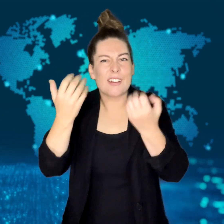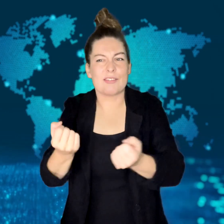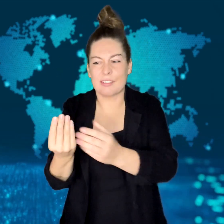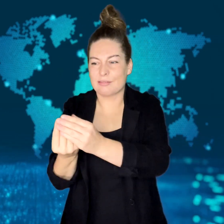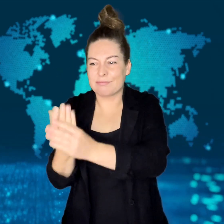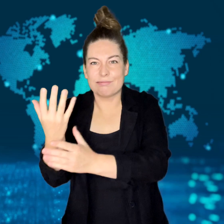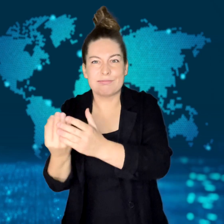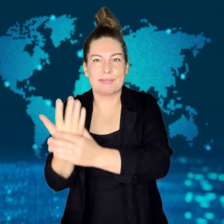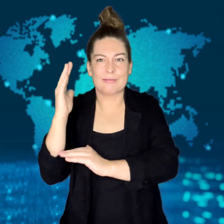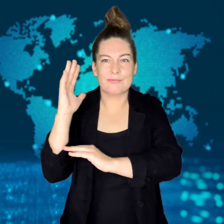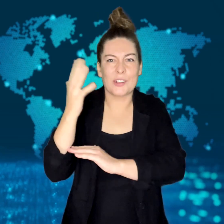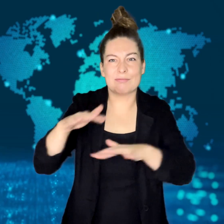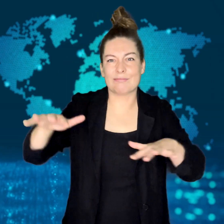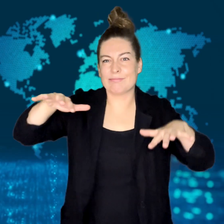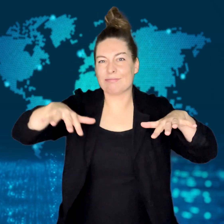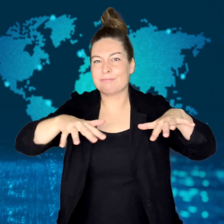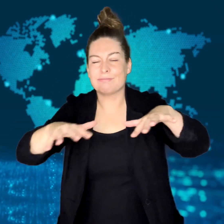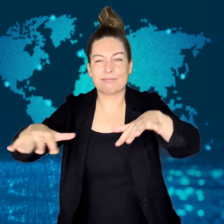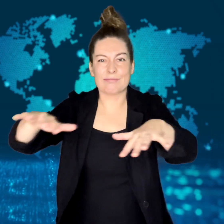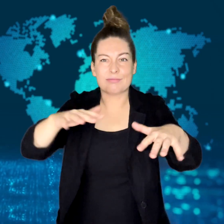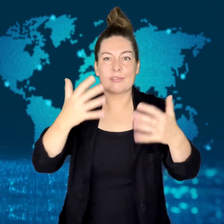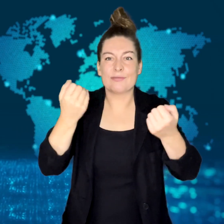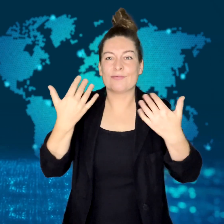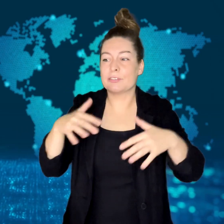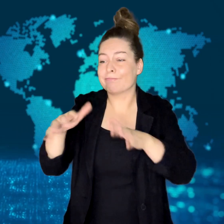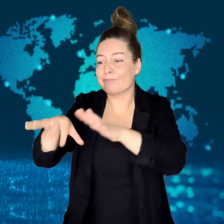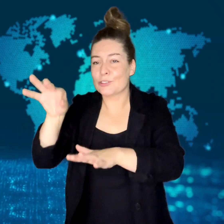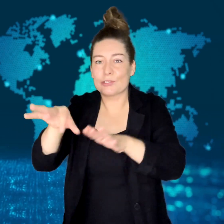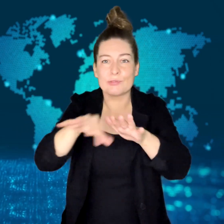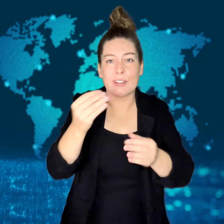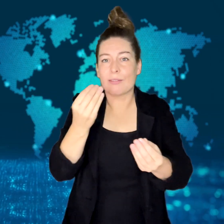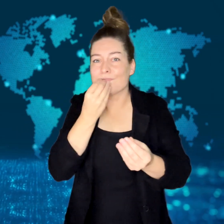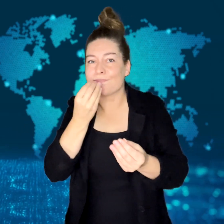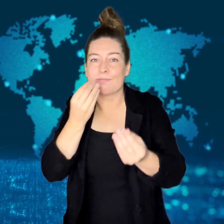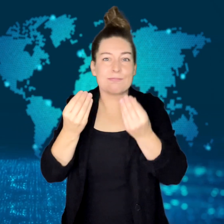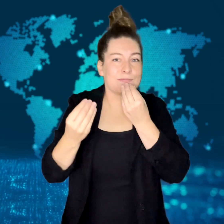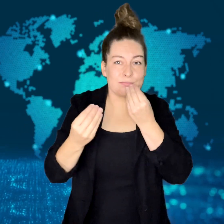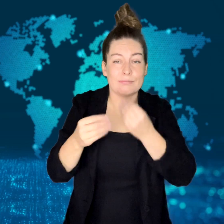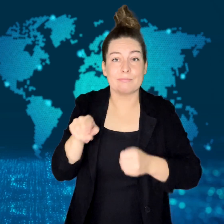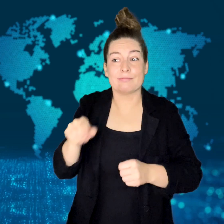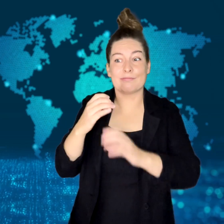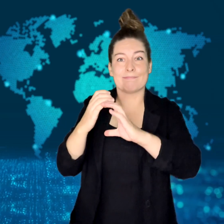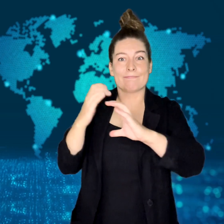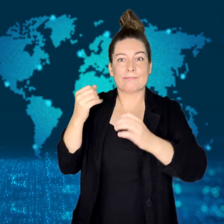had been eating food he could find in fields and vegetable gardens.